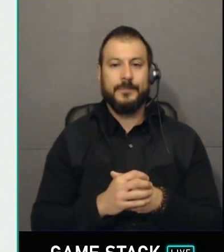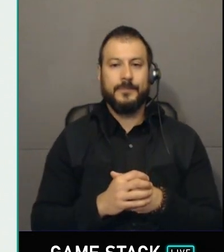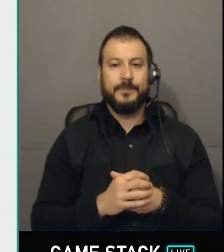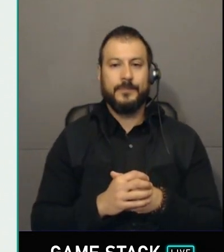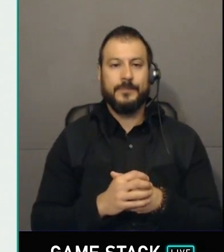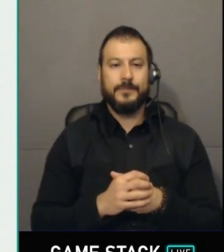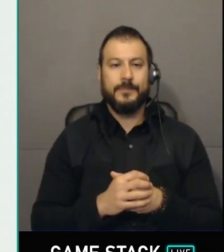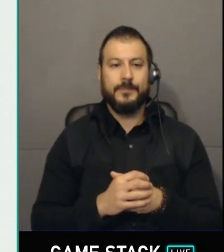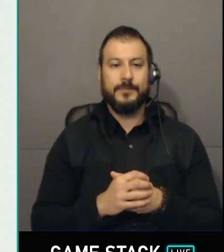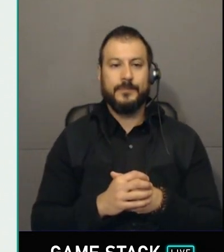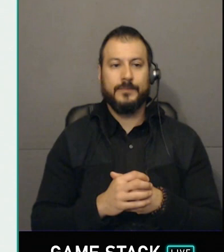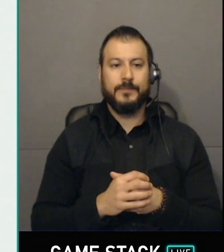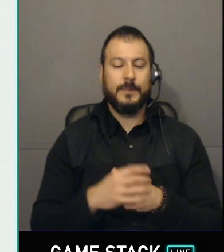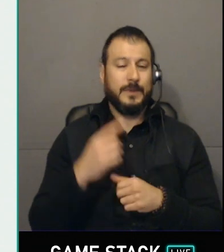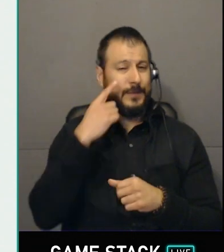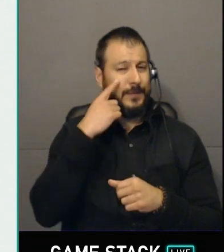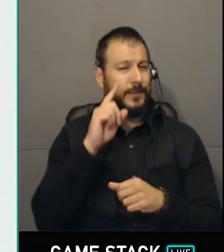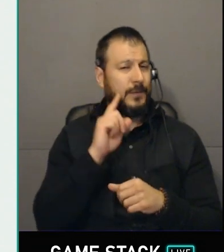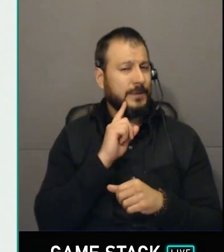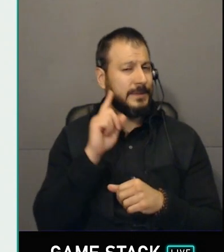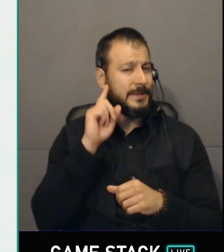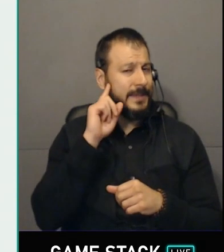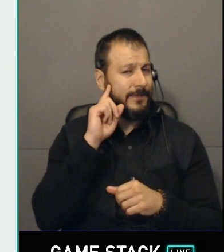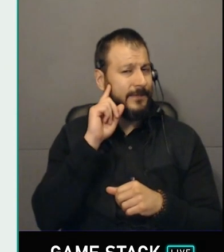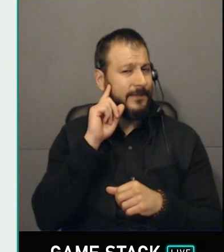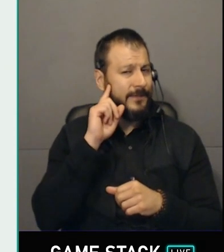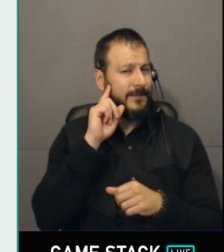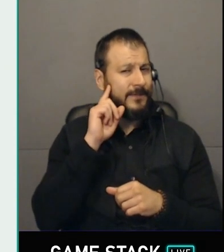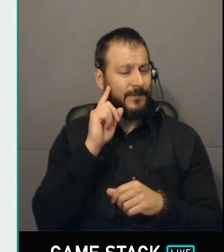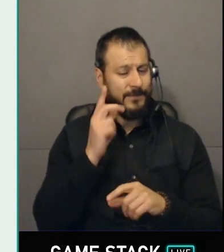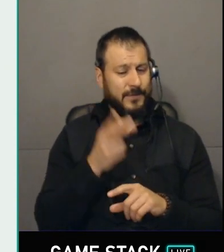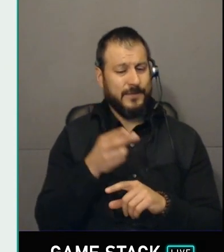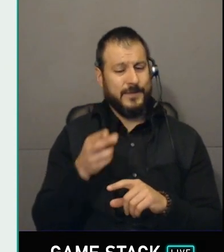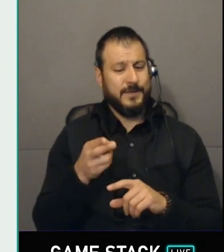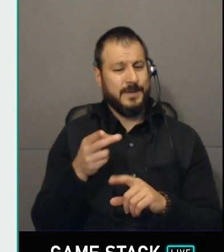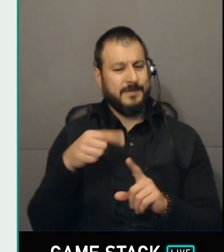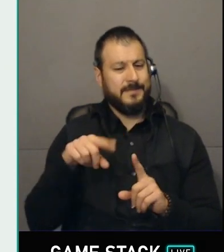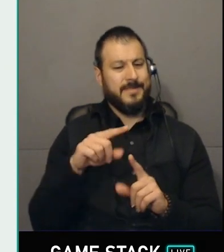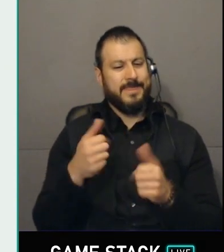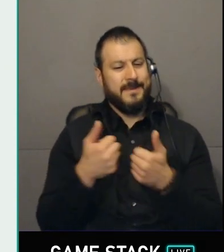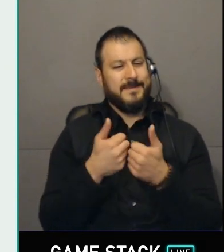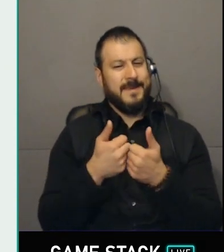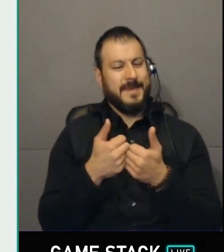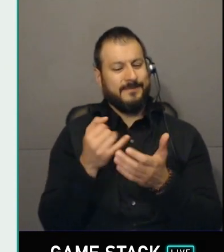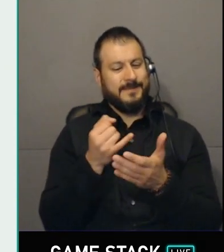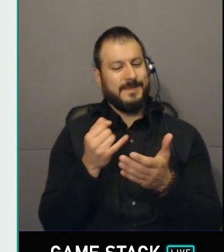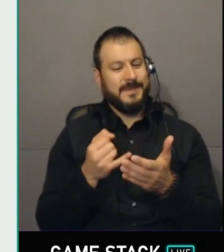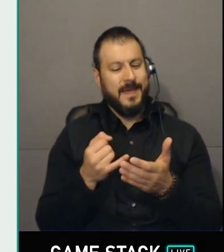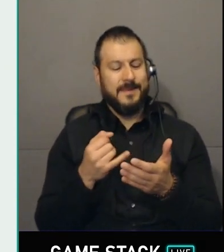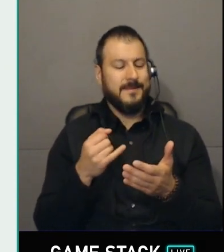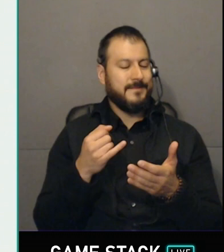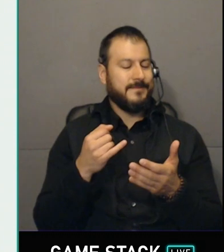For deaf and hard of hearing, the game design and audio clues